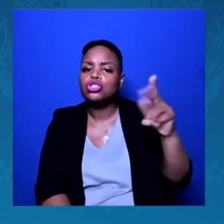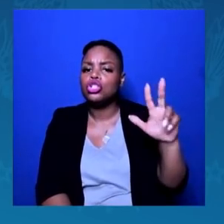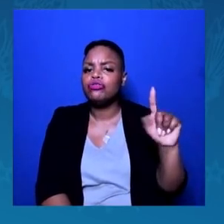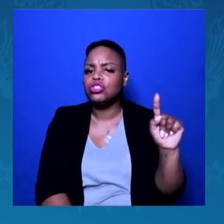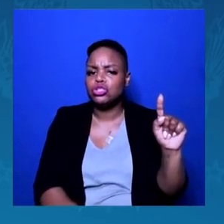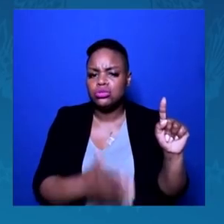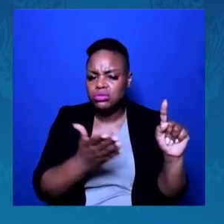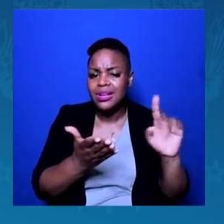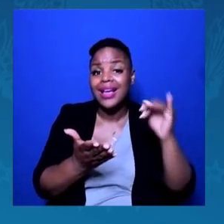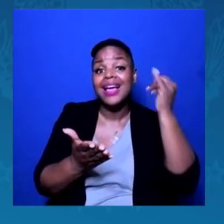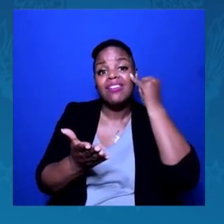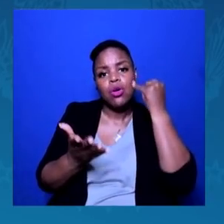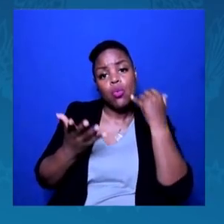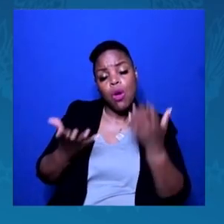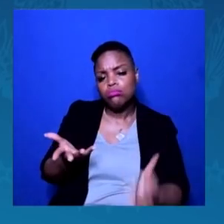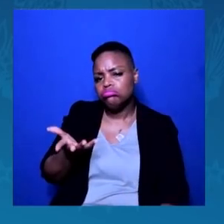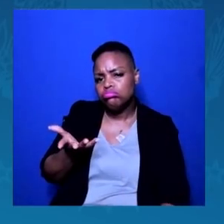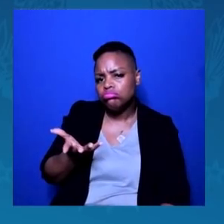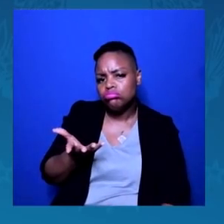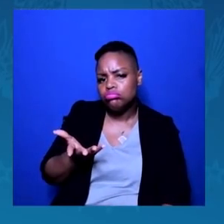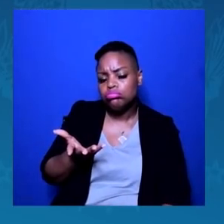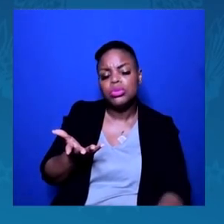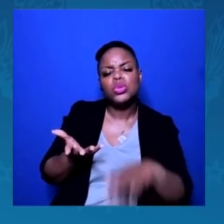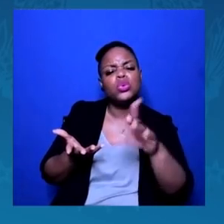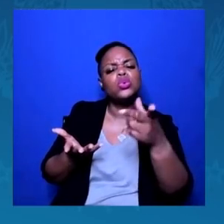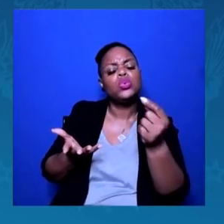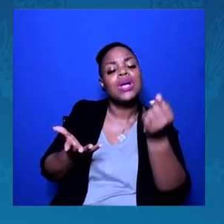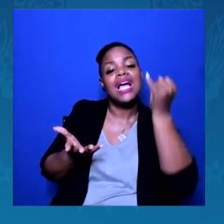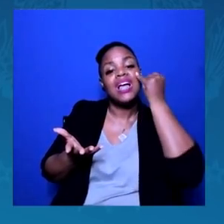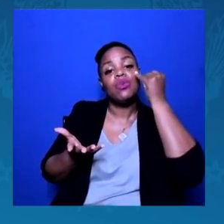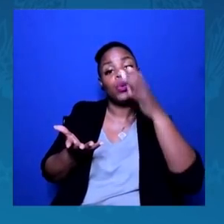The Taliban claims it will respect women's rights within Islamic law.